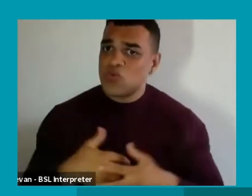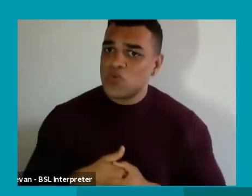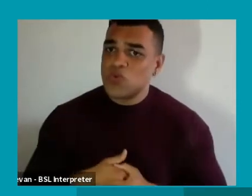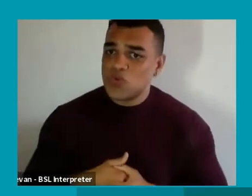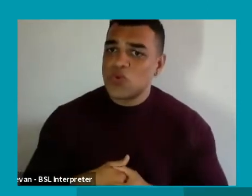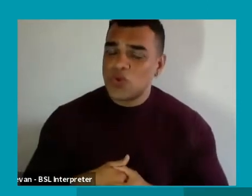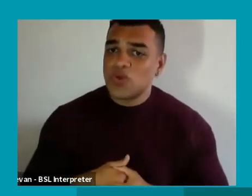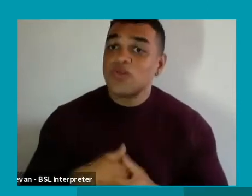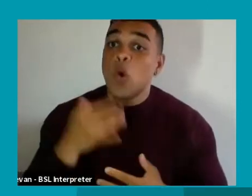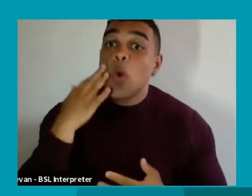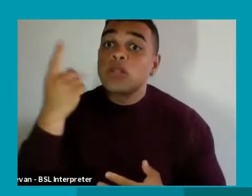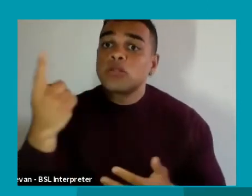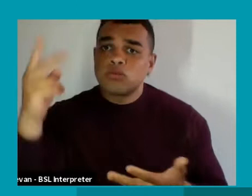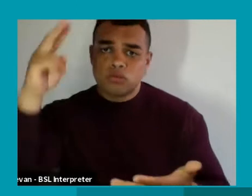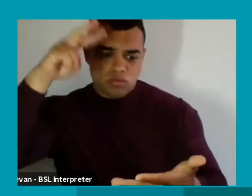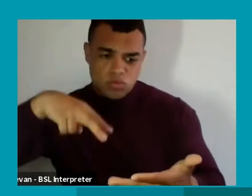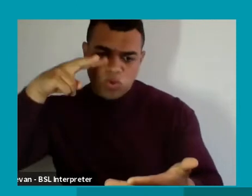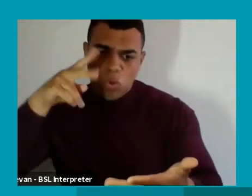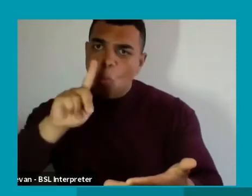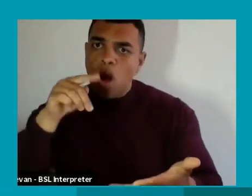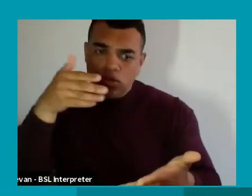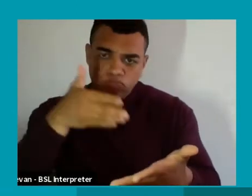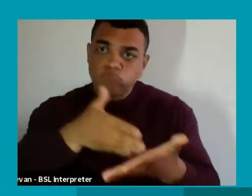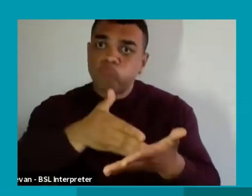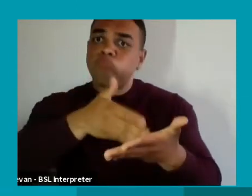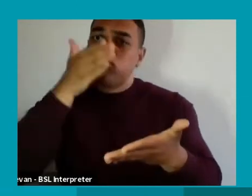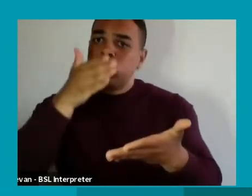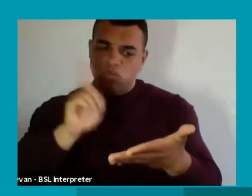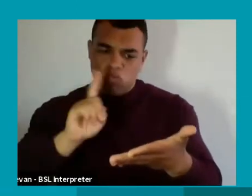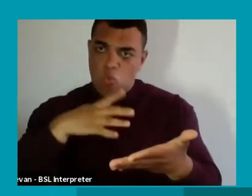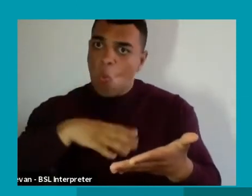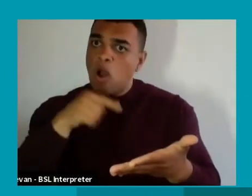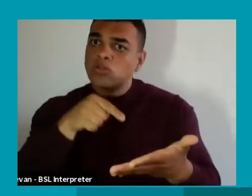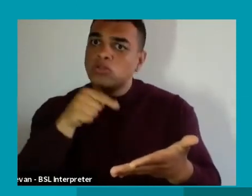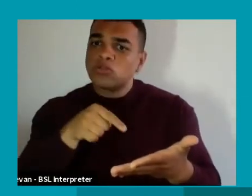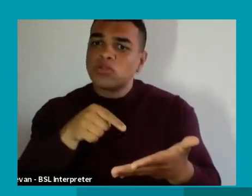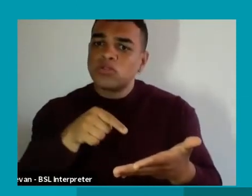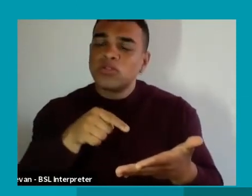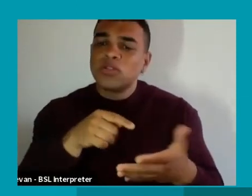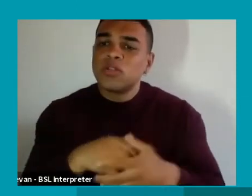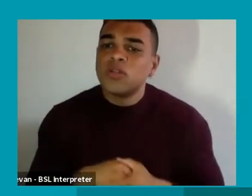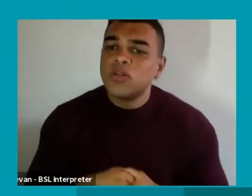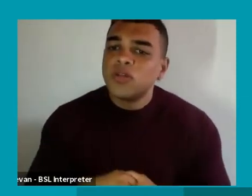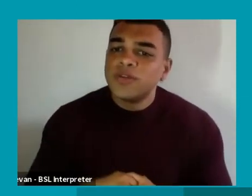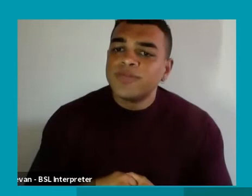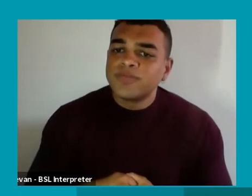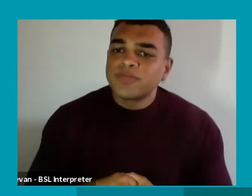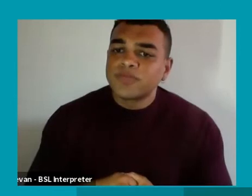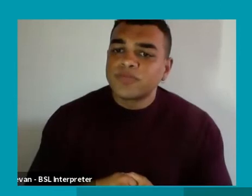to look at when they see your CV? It's going to be that little piece of information that sits below your